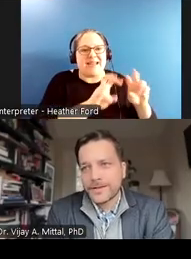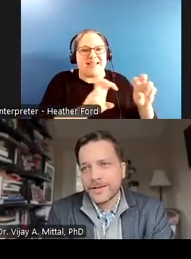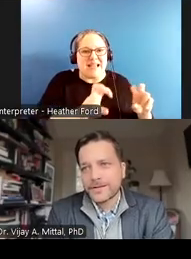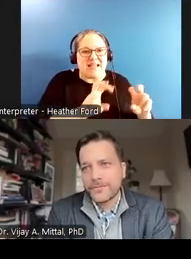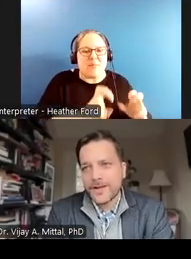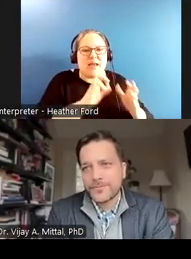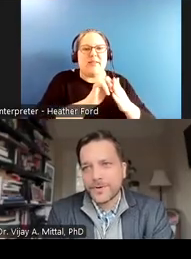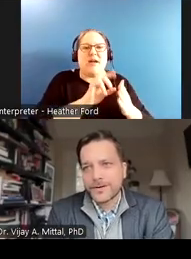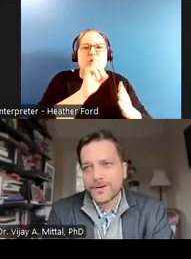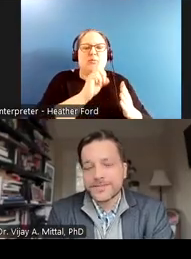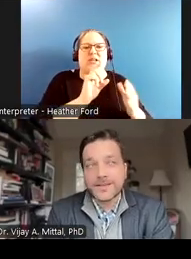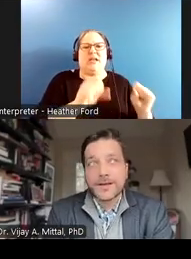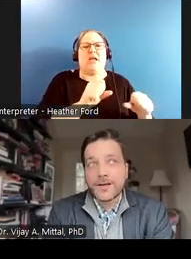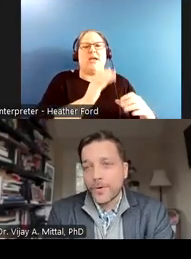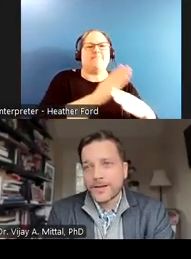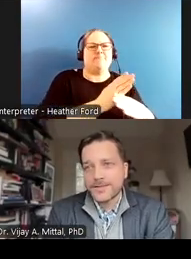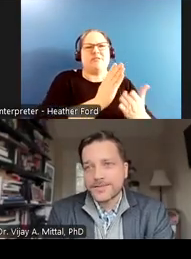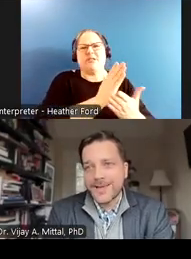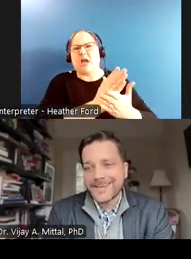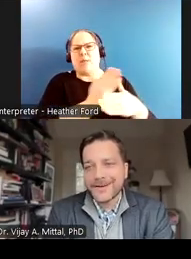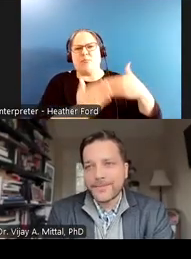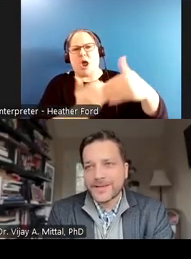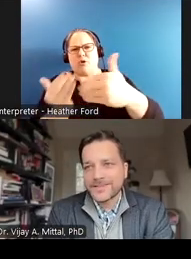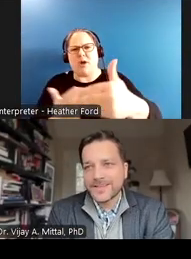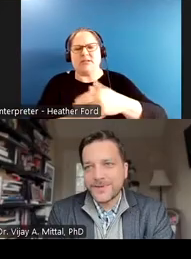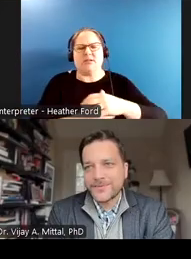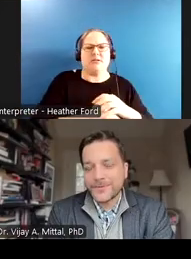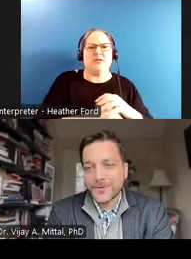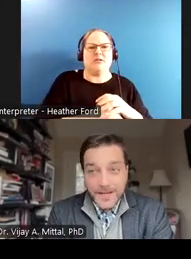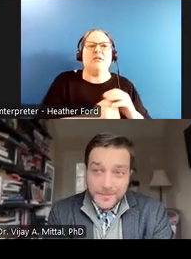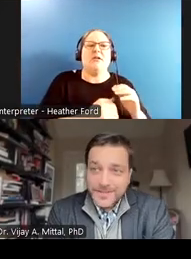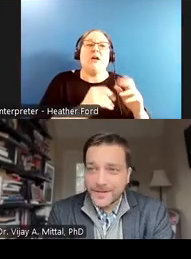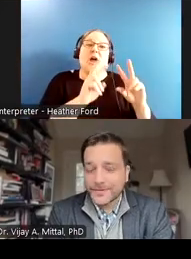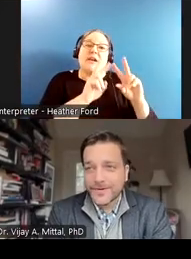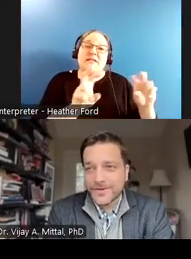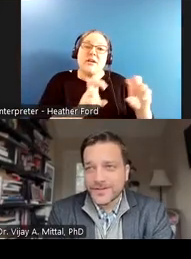that get in the way of progress. One is that um an assessment for looking at a particular function